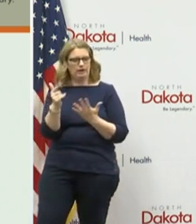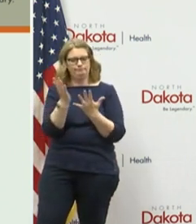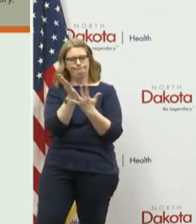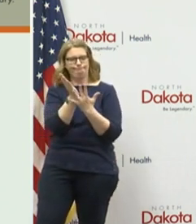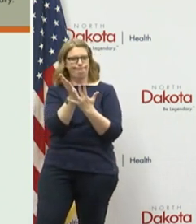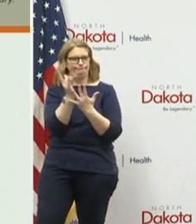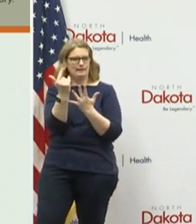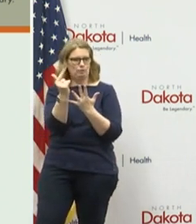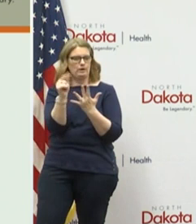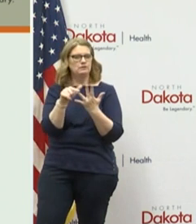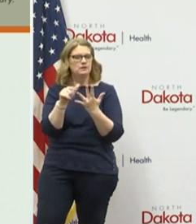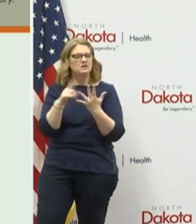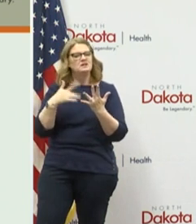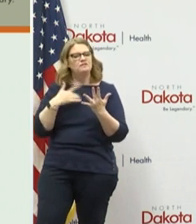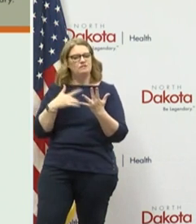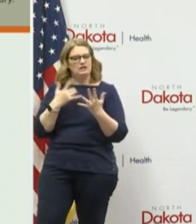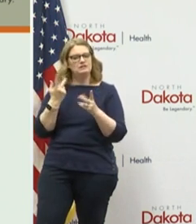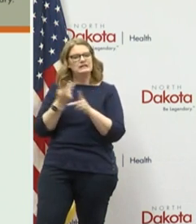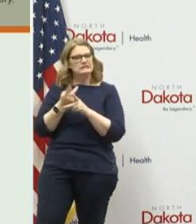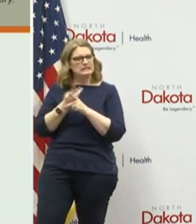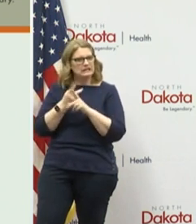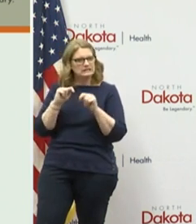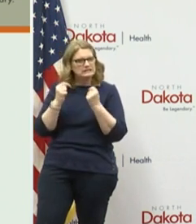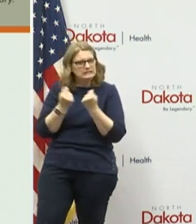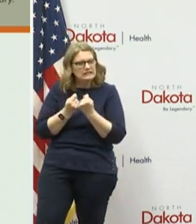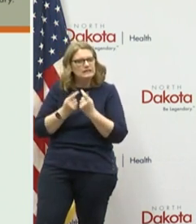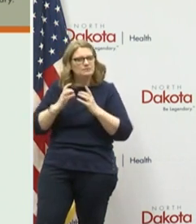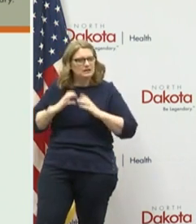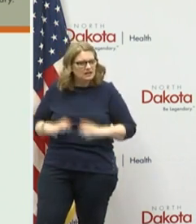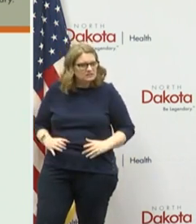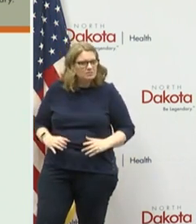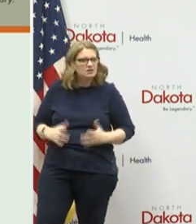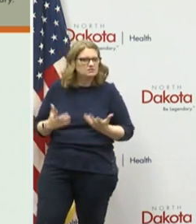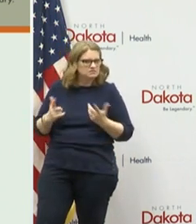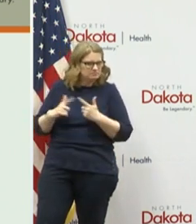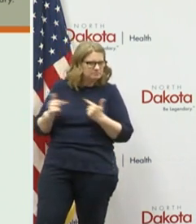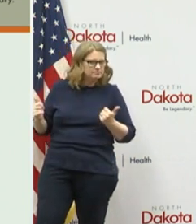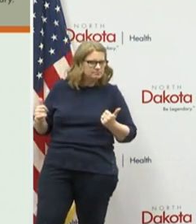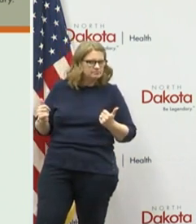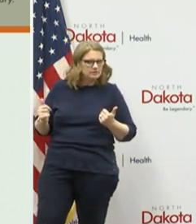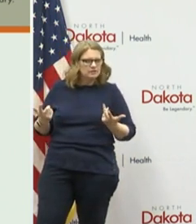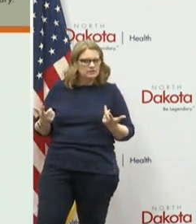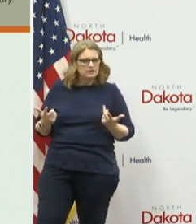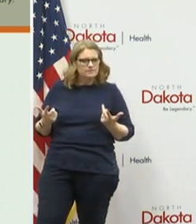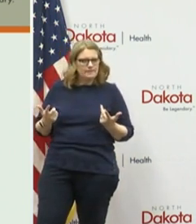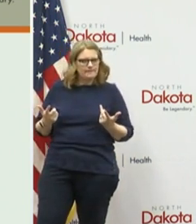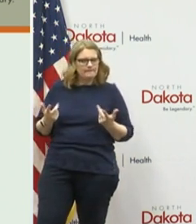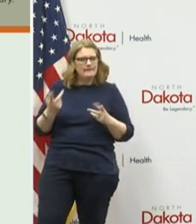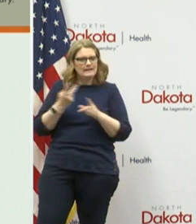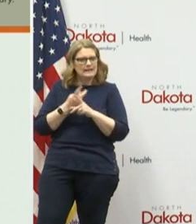MEET THE GUIDELINES, FEEL FREE TO MOVE TO THE NEXT PHASE OF REOPENING WHEN YOU'RE READY TO DO THAT AND WHEN YOU KNOW YOU